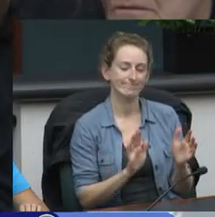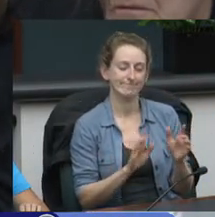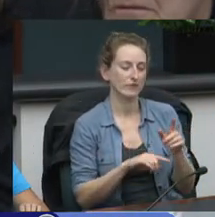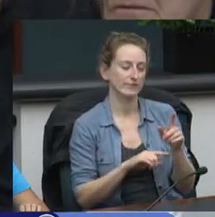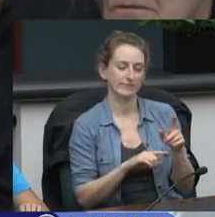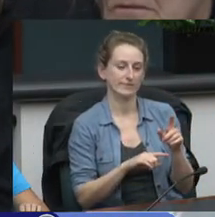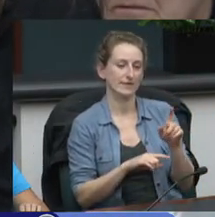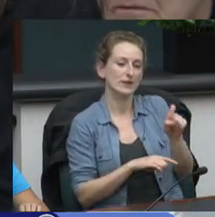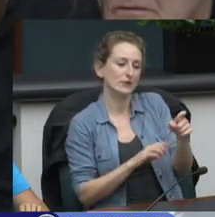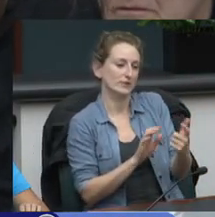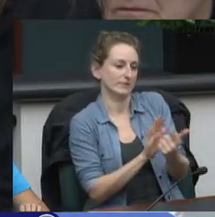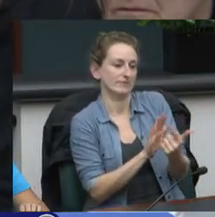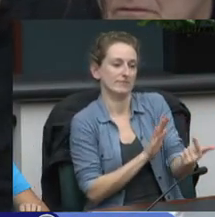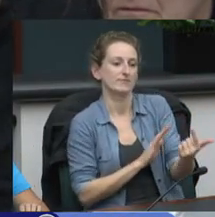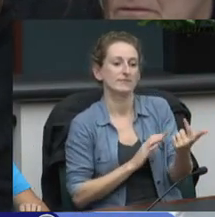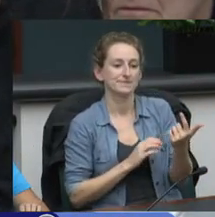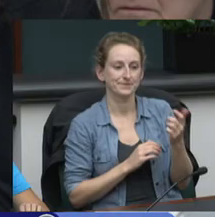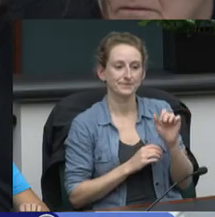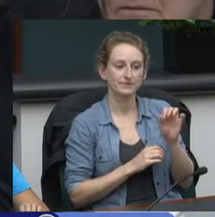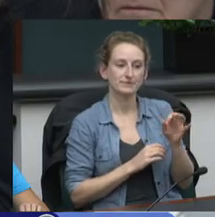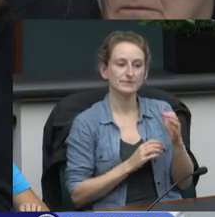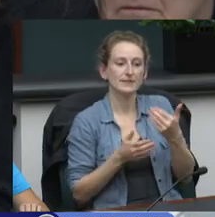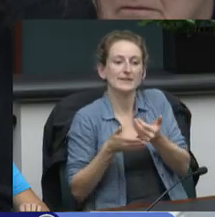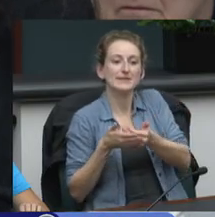the property is adjacent to a public alley which our downtown has that